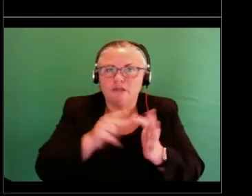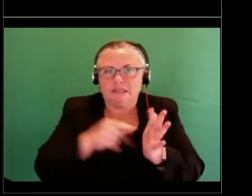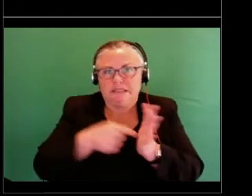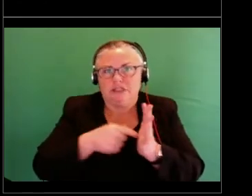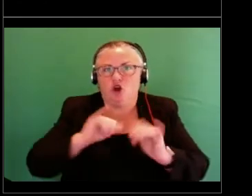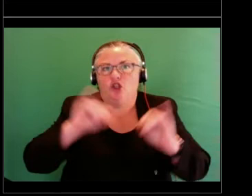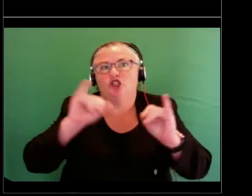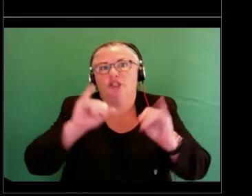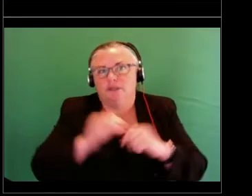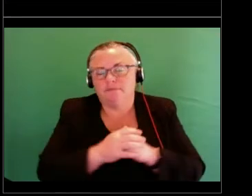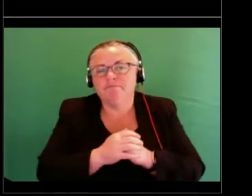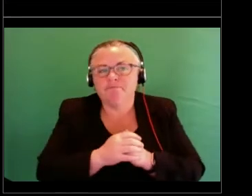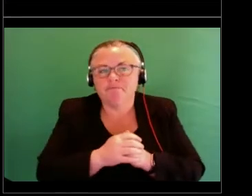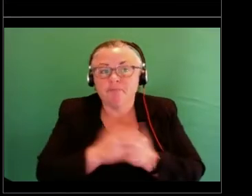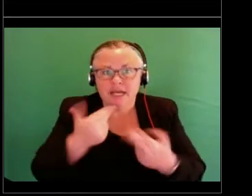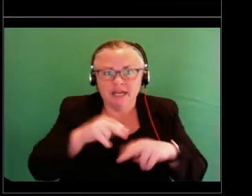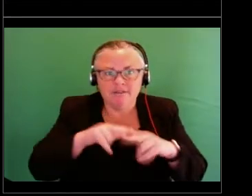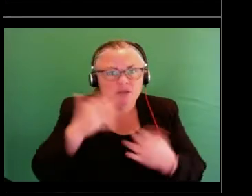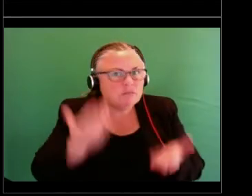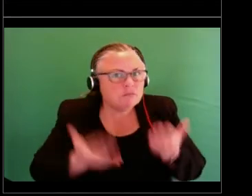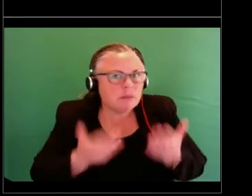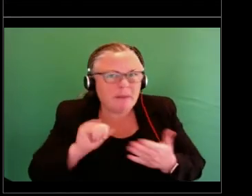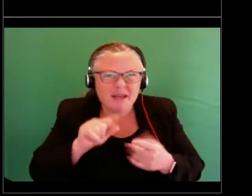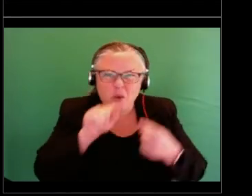We don't income tests for the FASS system.